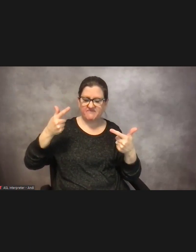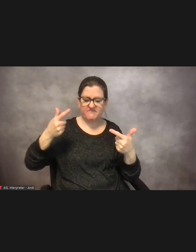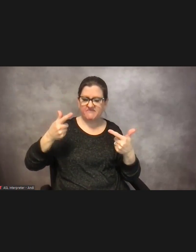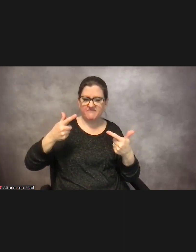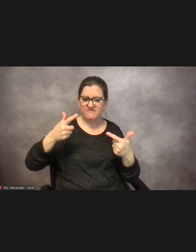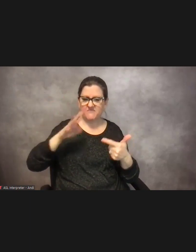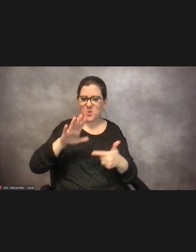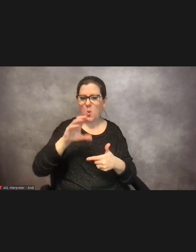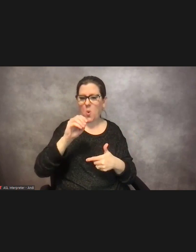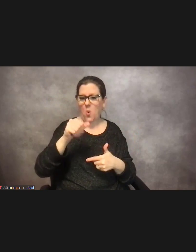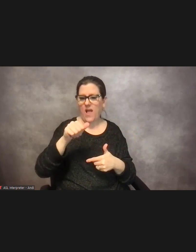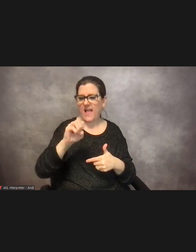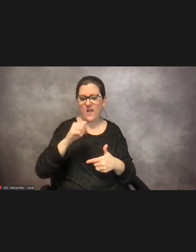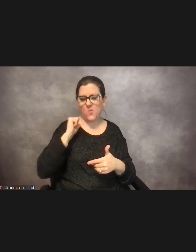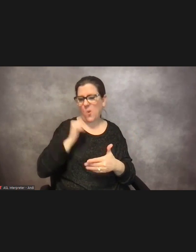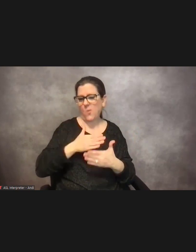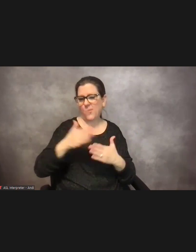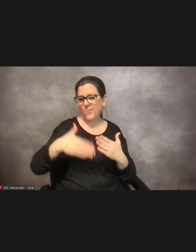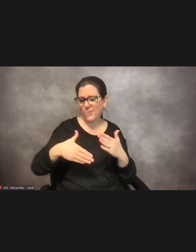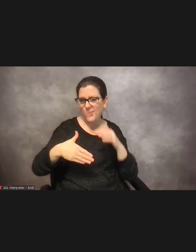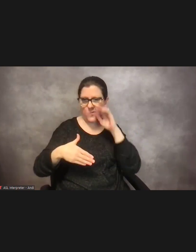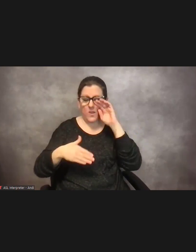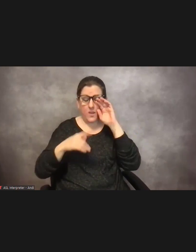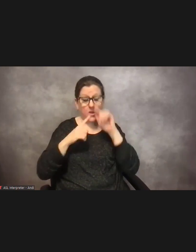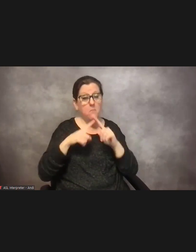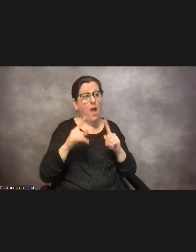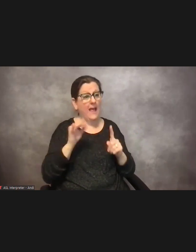fall out, noise could get in, and you, probably, won't get your OAE completed.